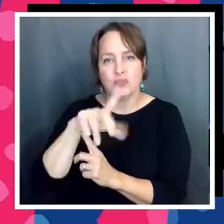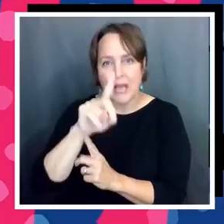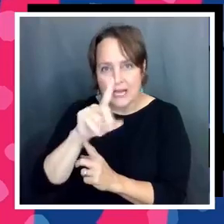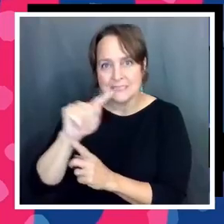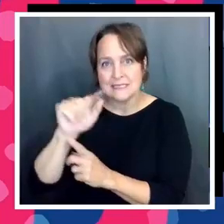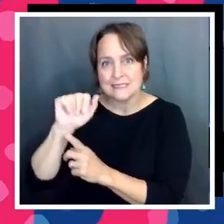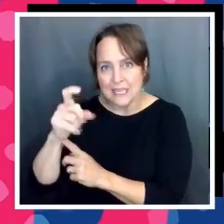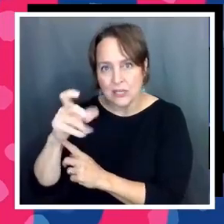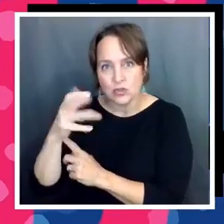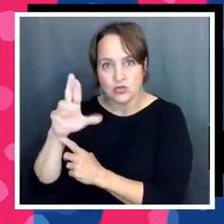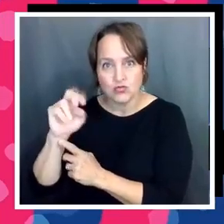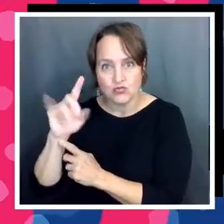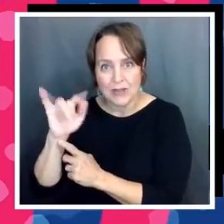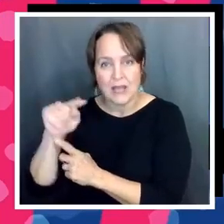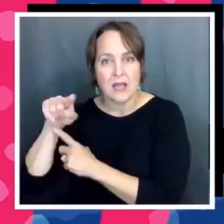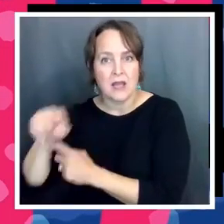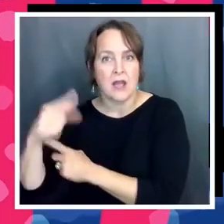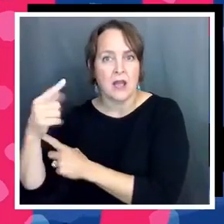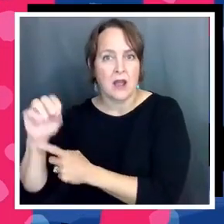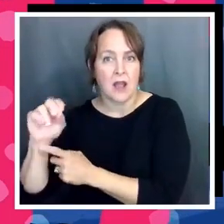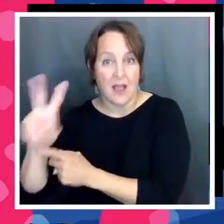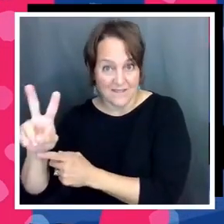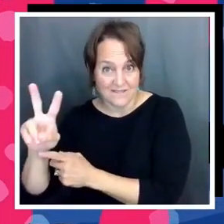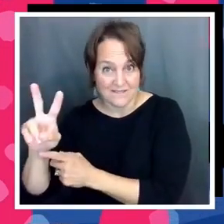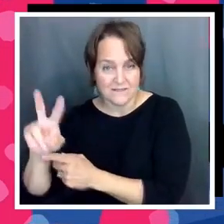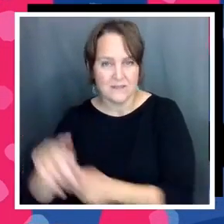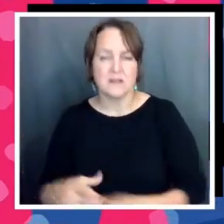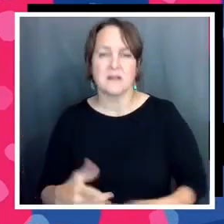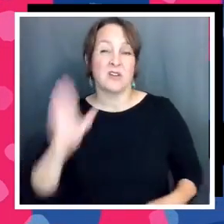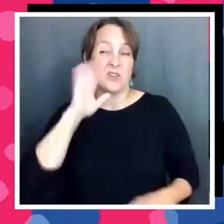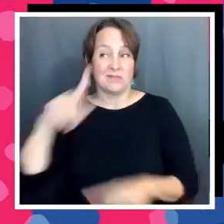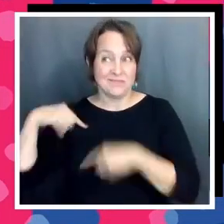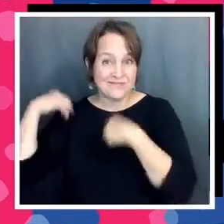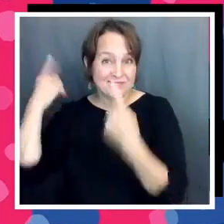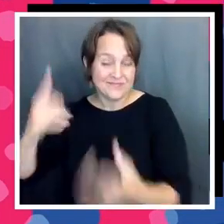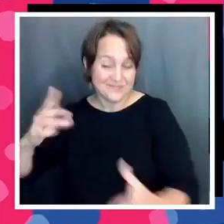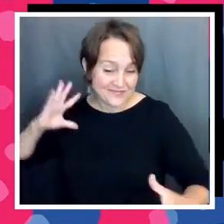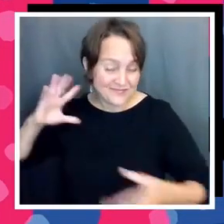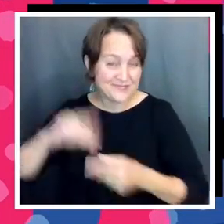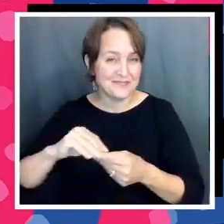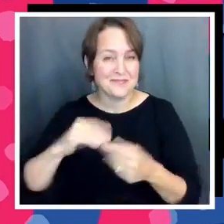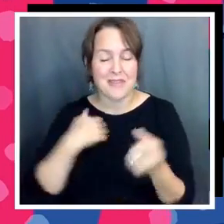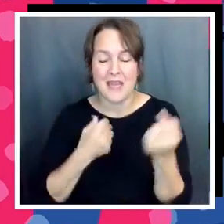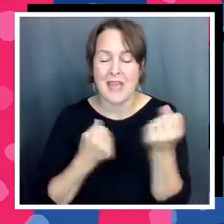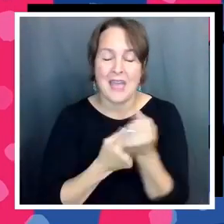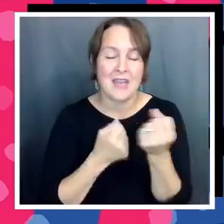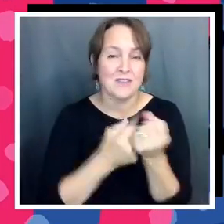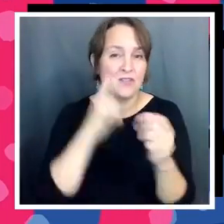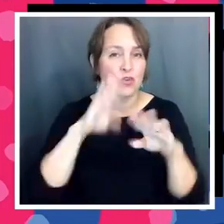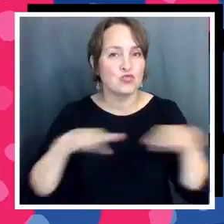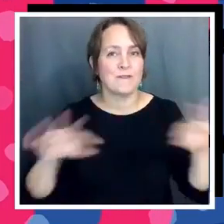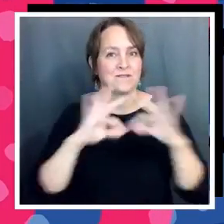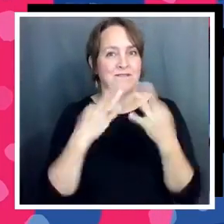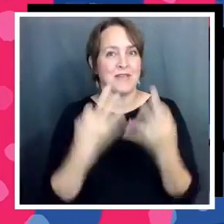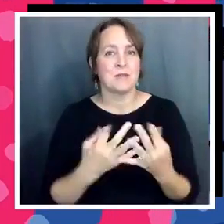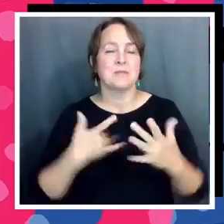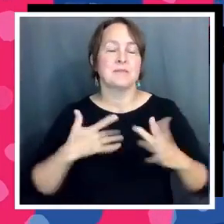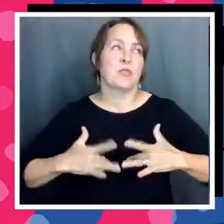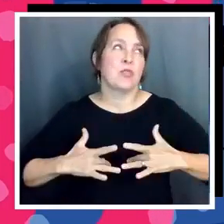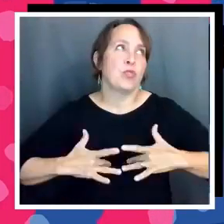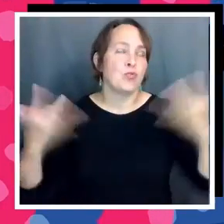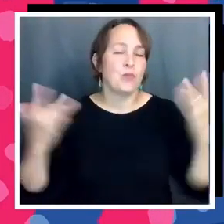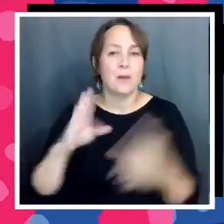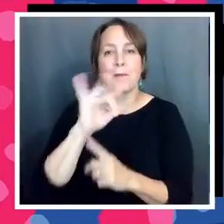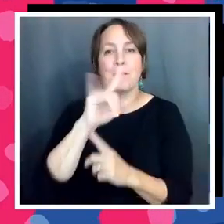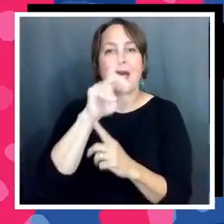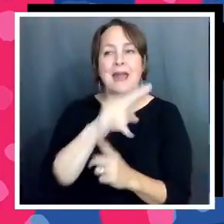JUST GO TO CHILD TAX CREDIT